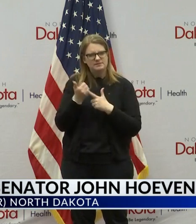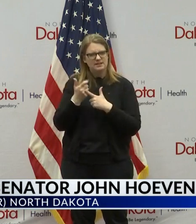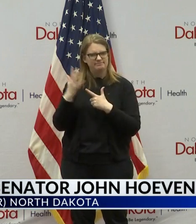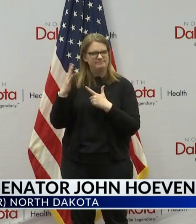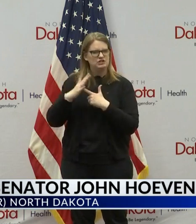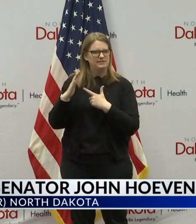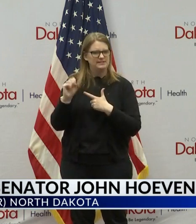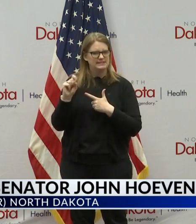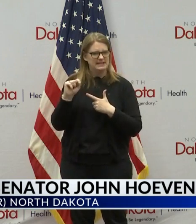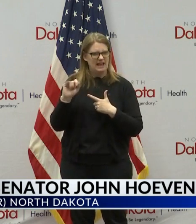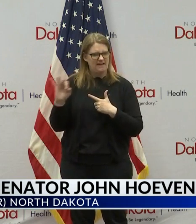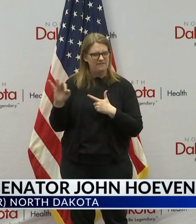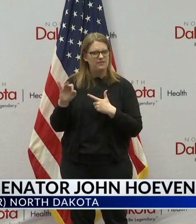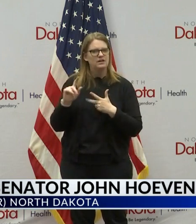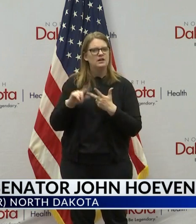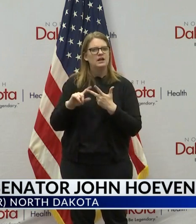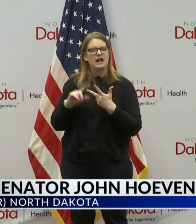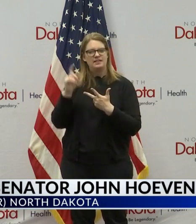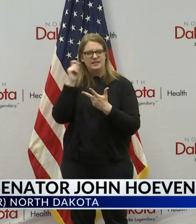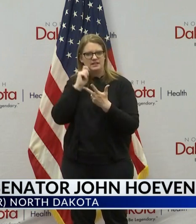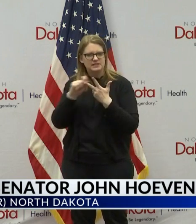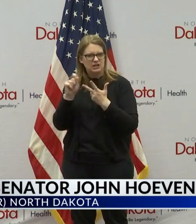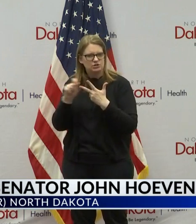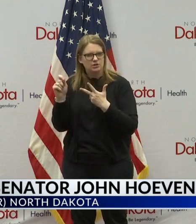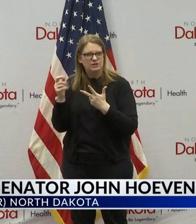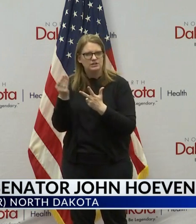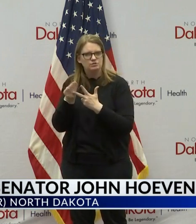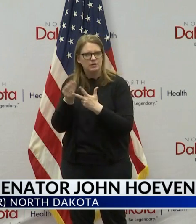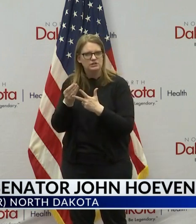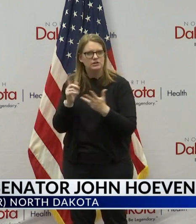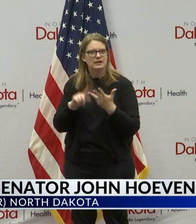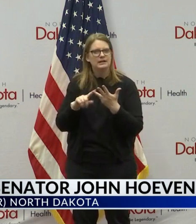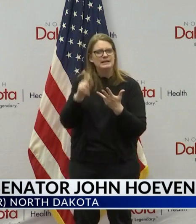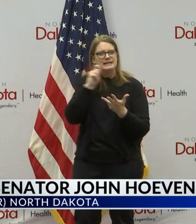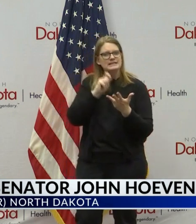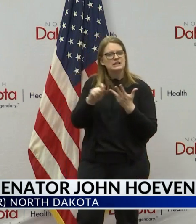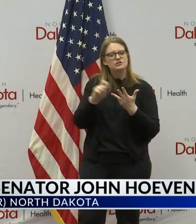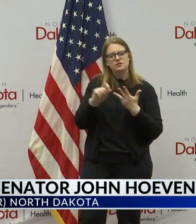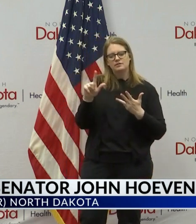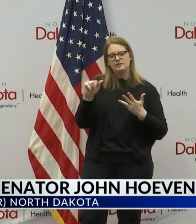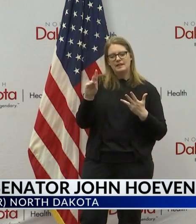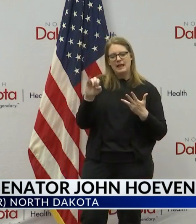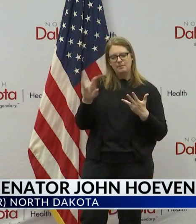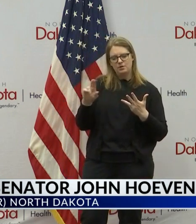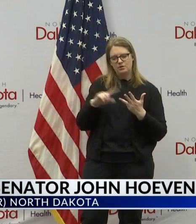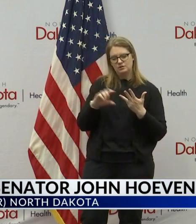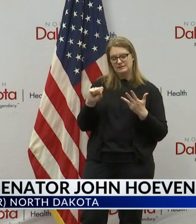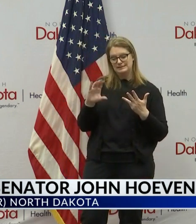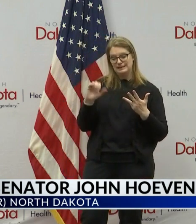SECRETARY OF THE TREASURY, MARK MEADOWS, THE CHIEF OF